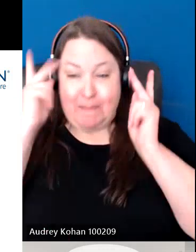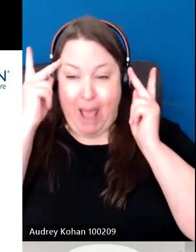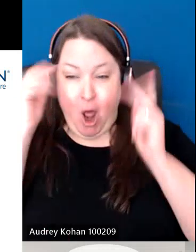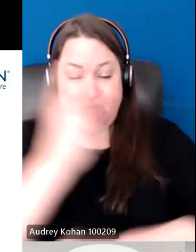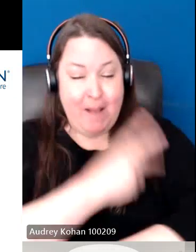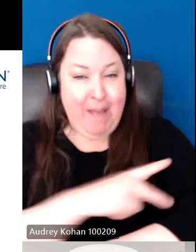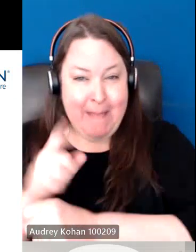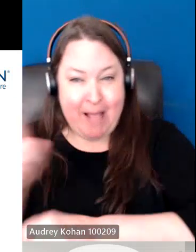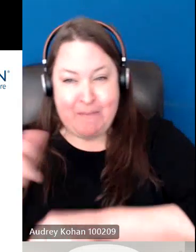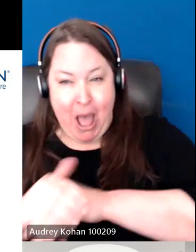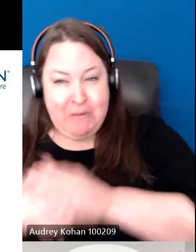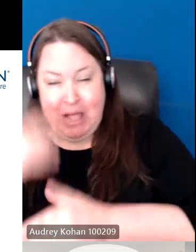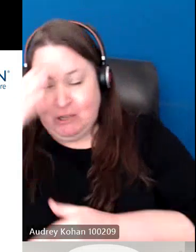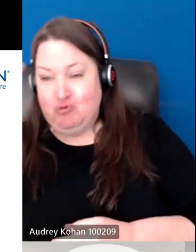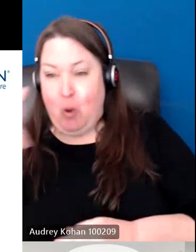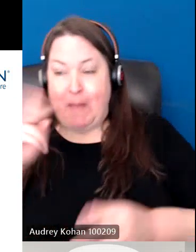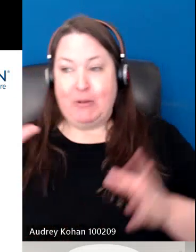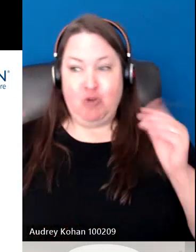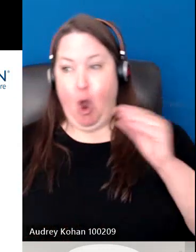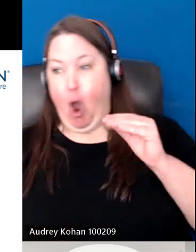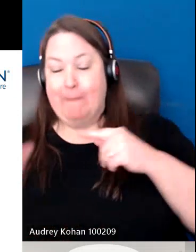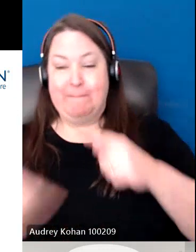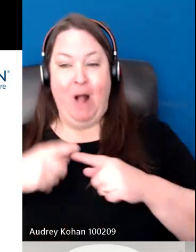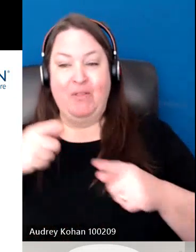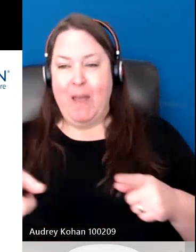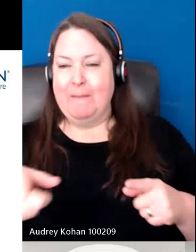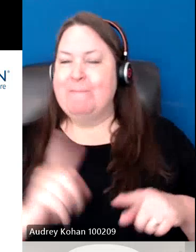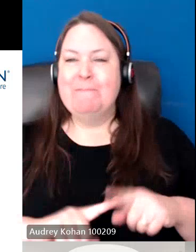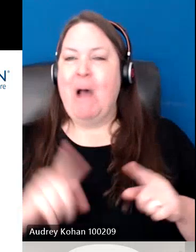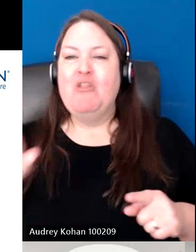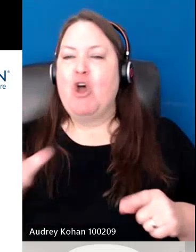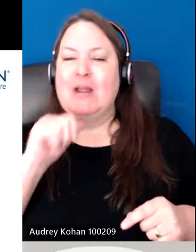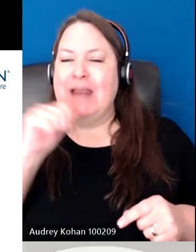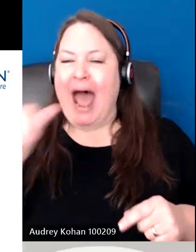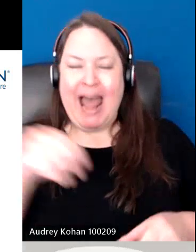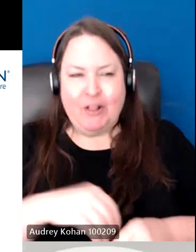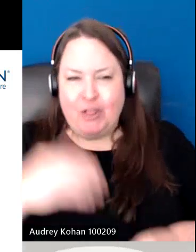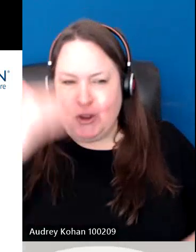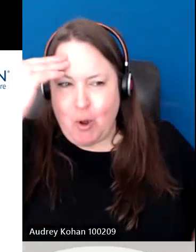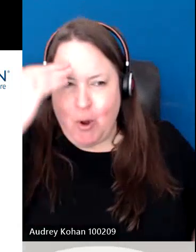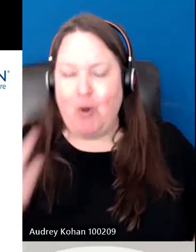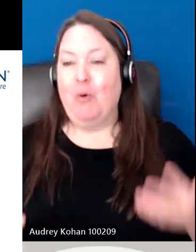because these two people were talking about them obviously but they were not in the know so um on